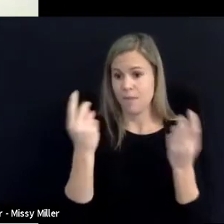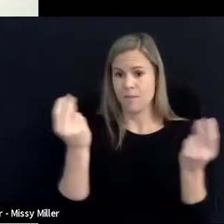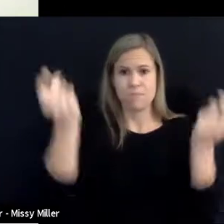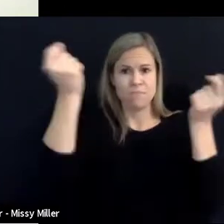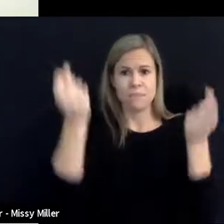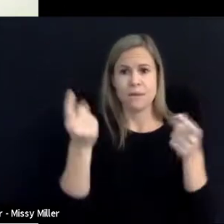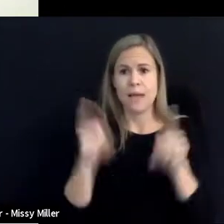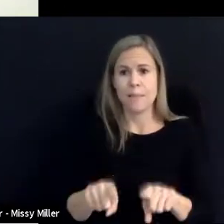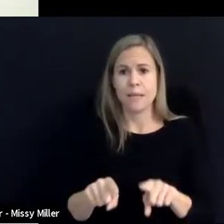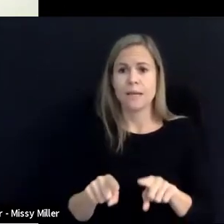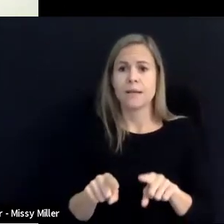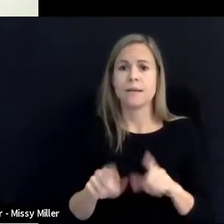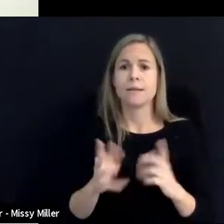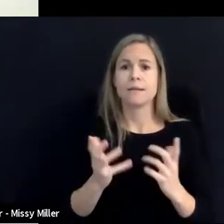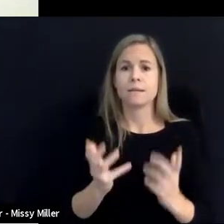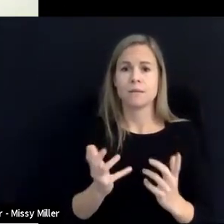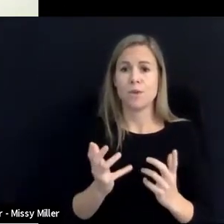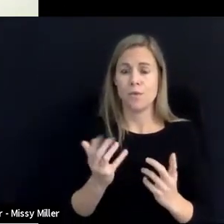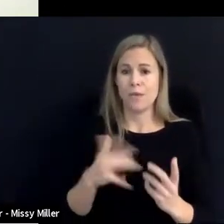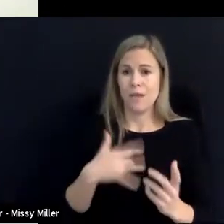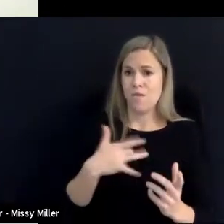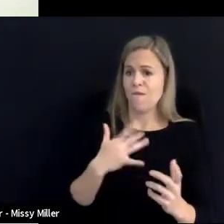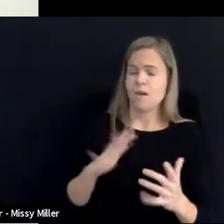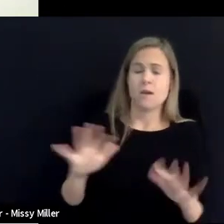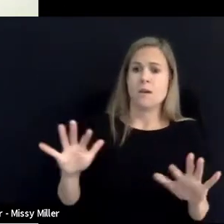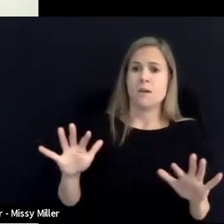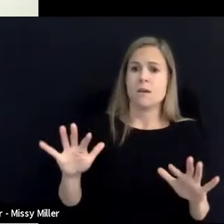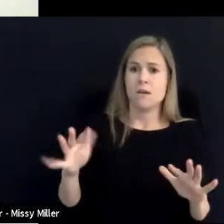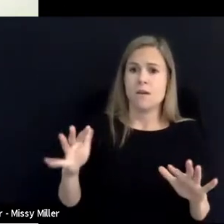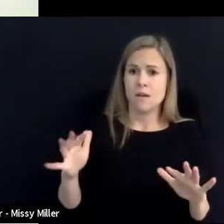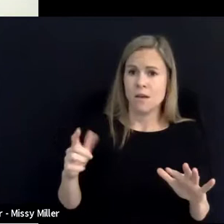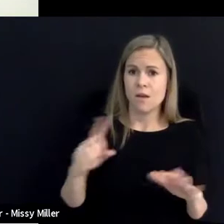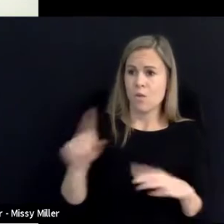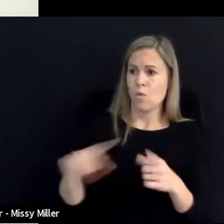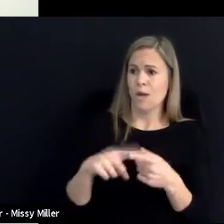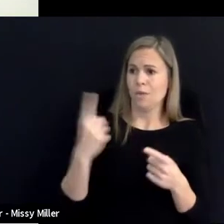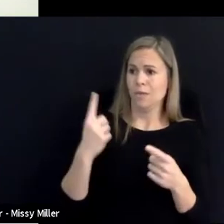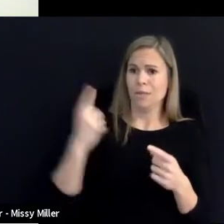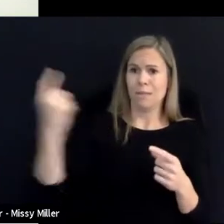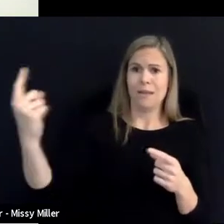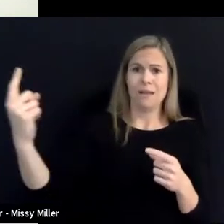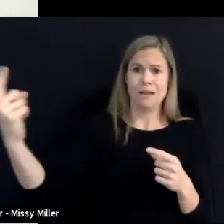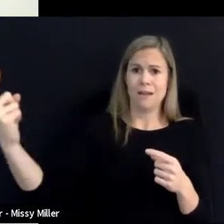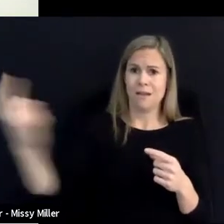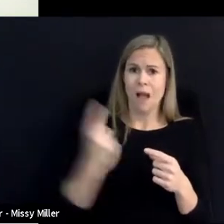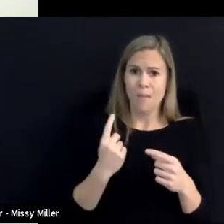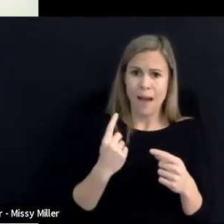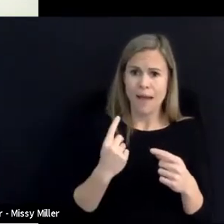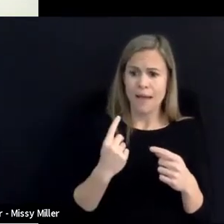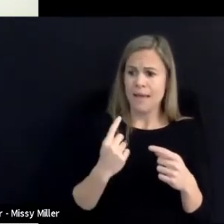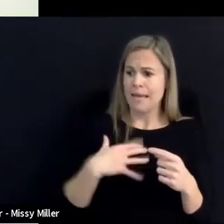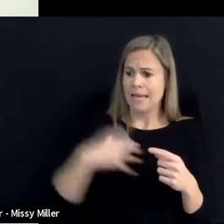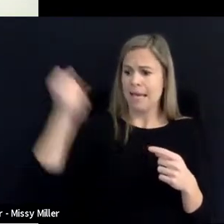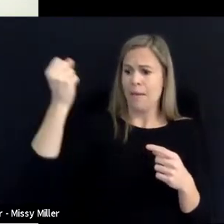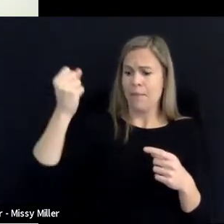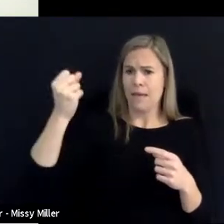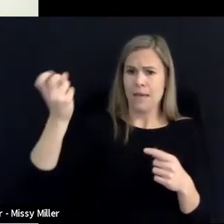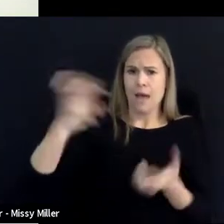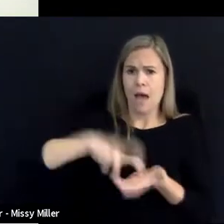And so there may be some tension involved in waiting how long before somebody is gonna come by and get me up and make me do something.